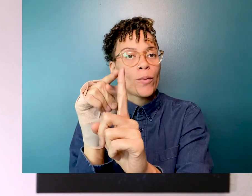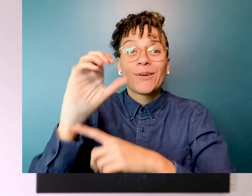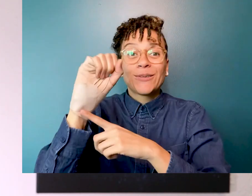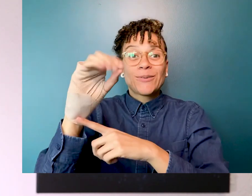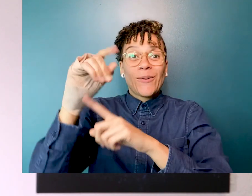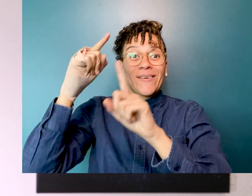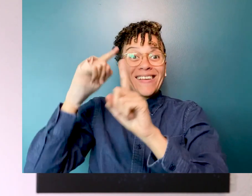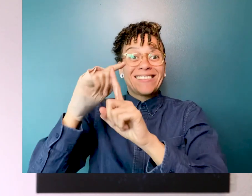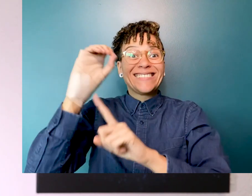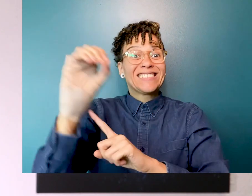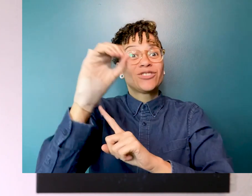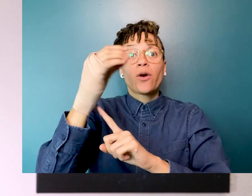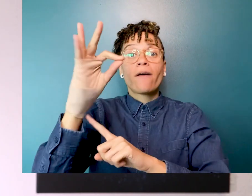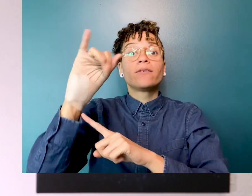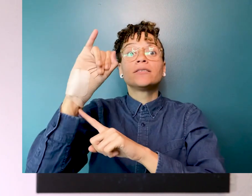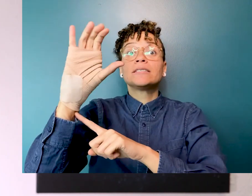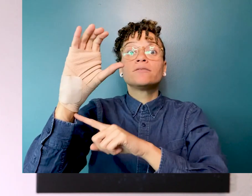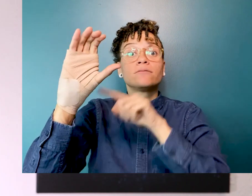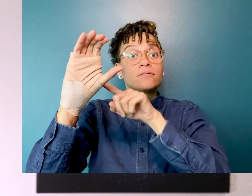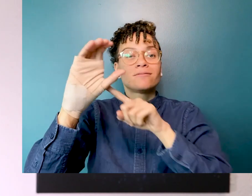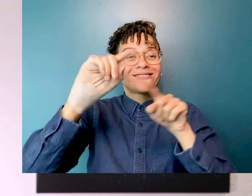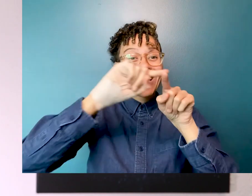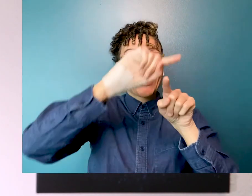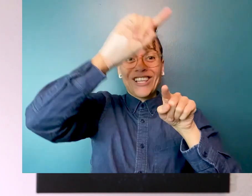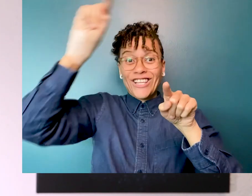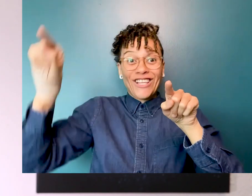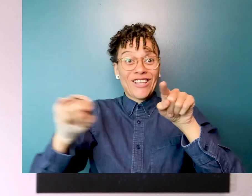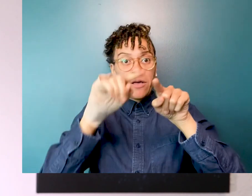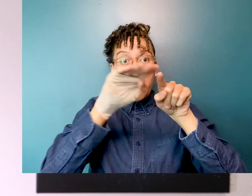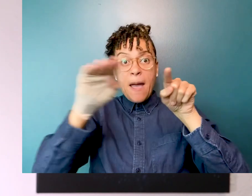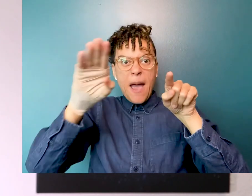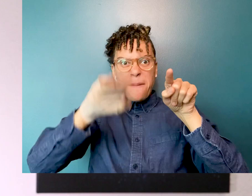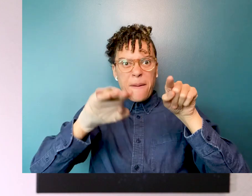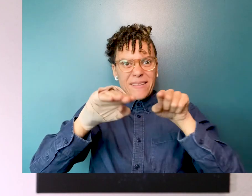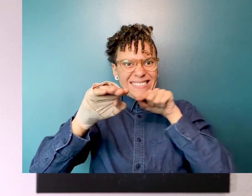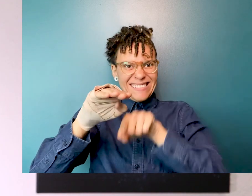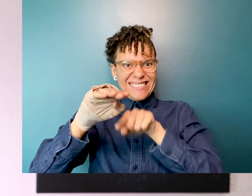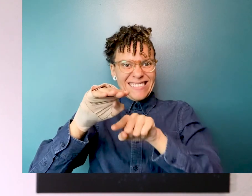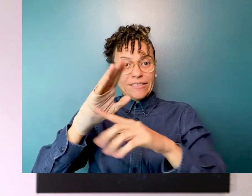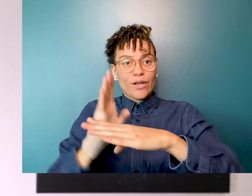the top half of the chart and imports significations into whatever house it falls.